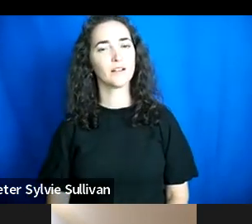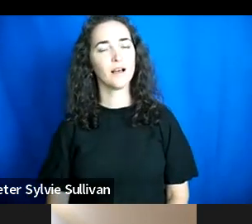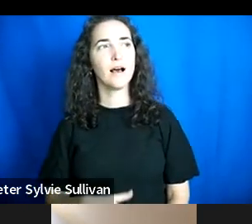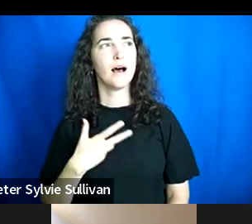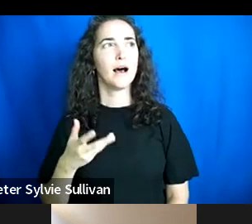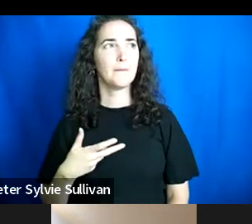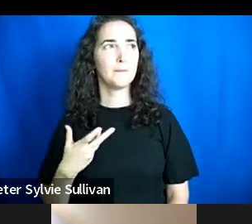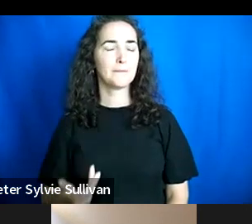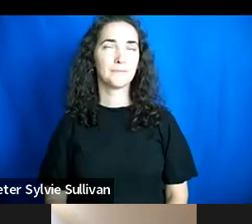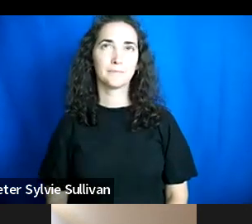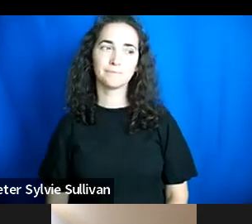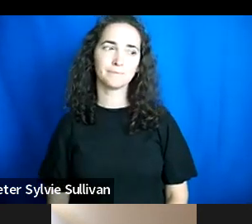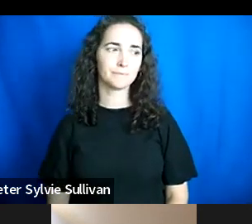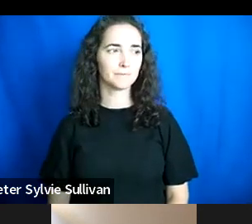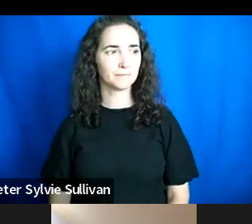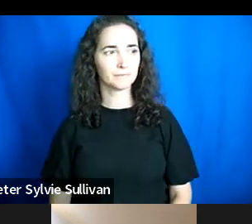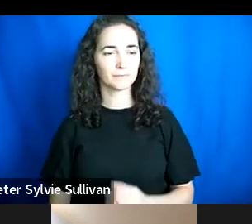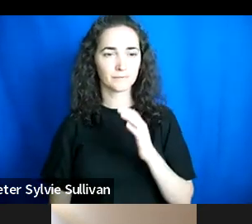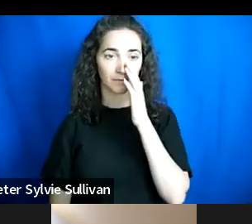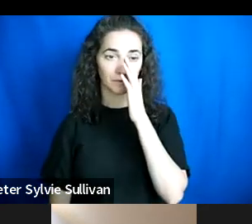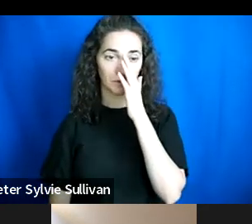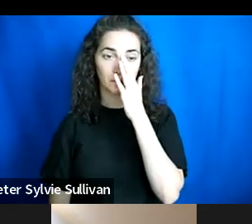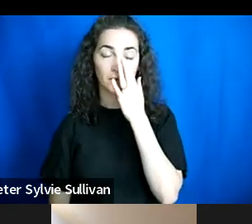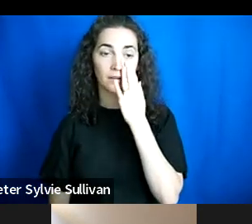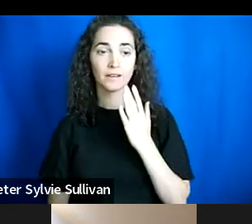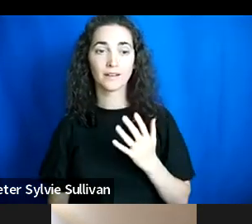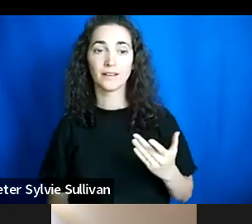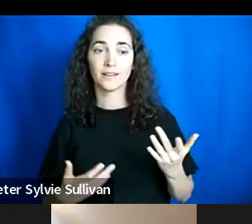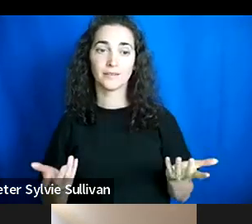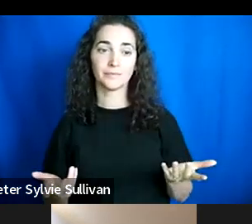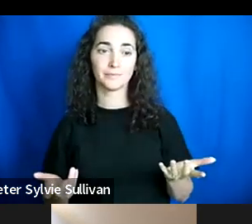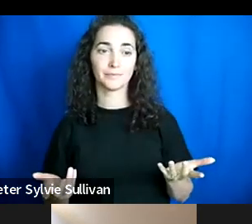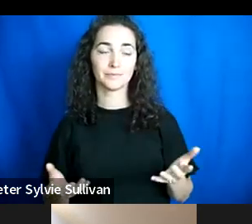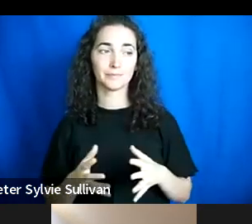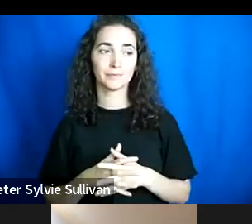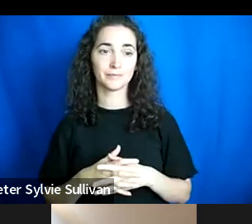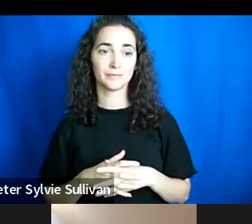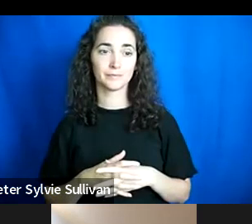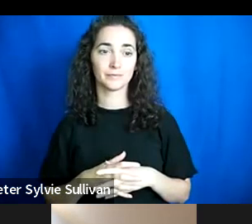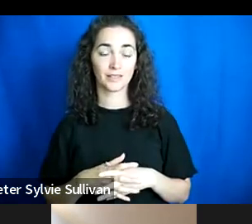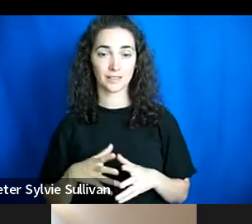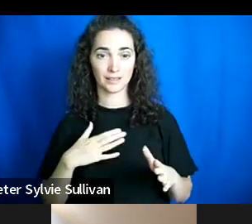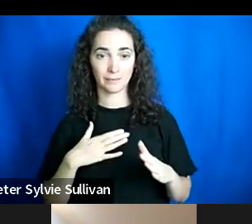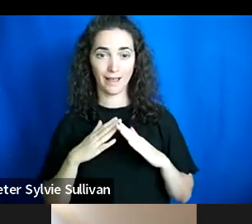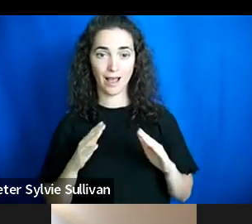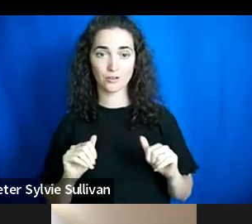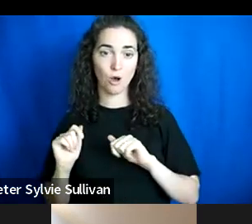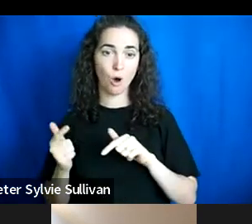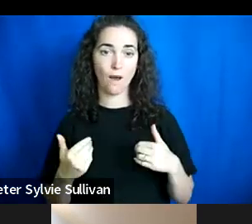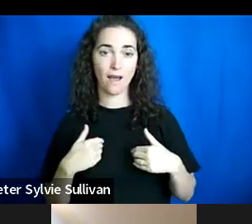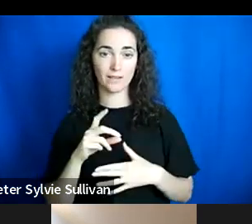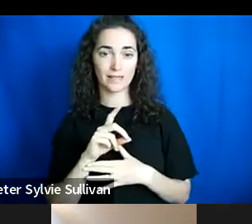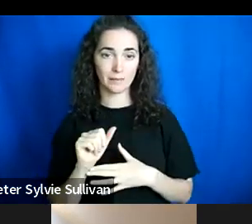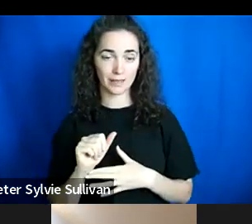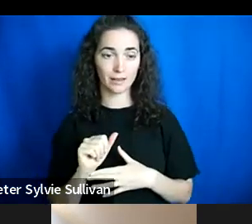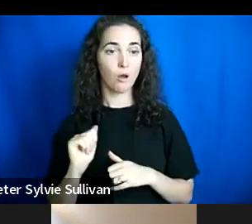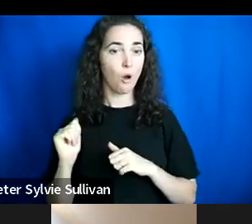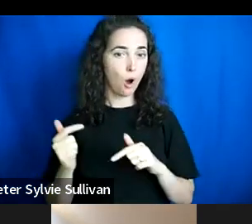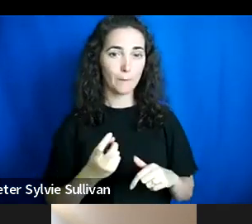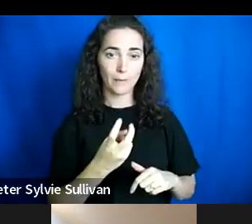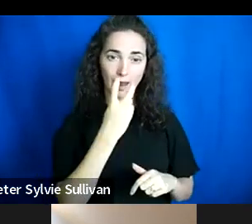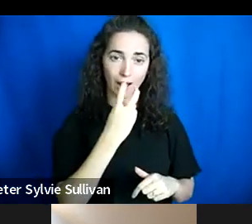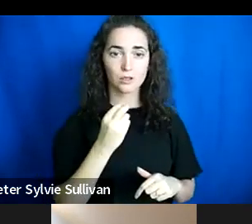Everyone has a disability. All of us are blind or legally blind.